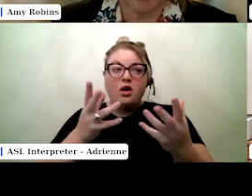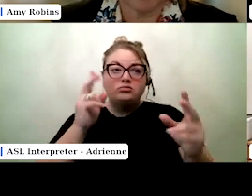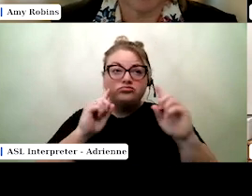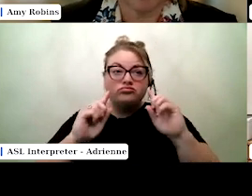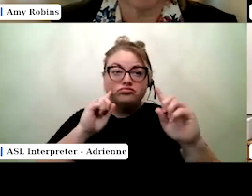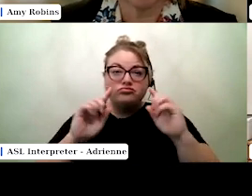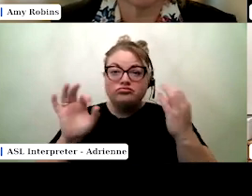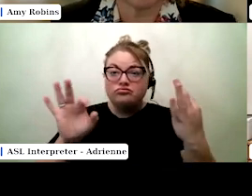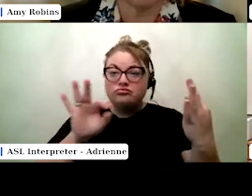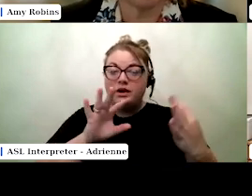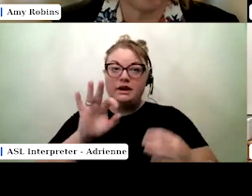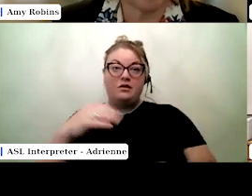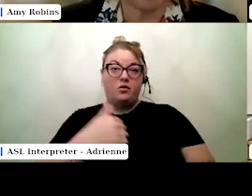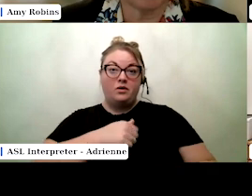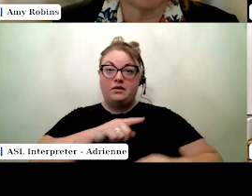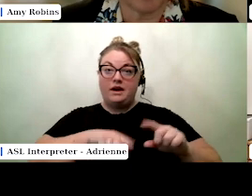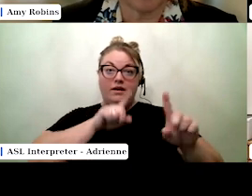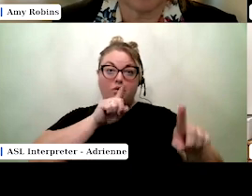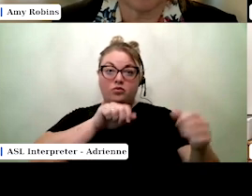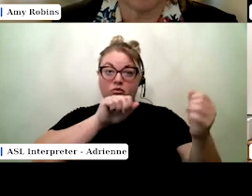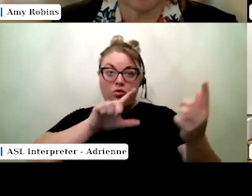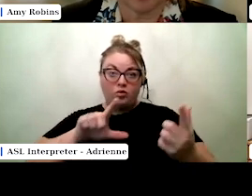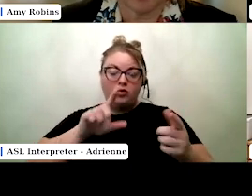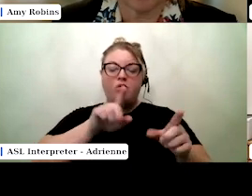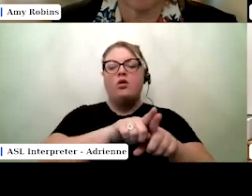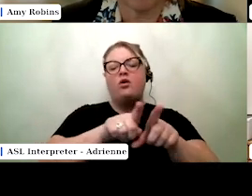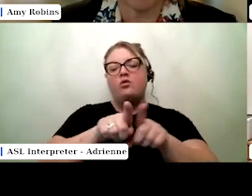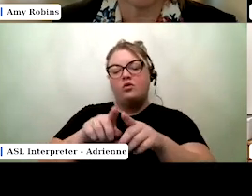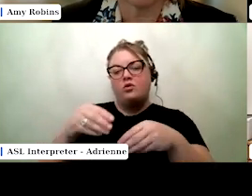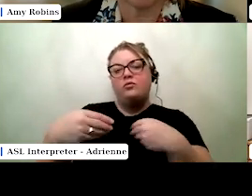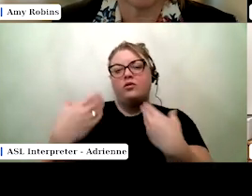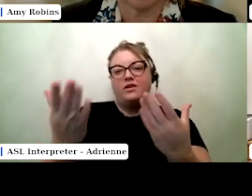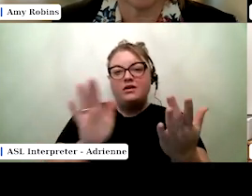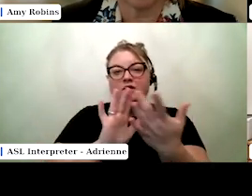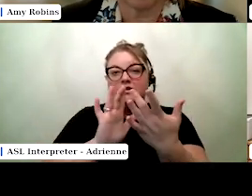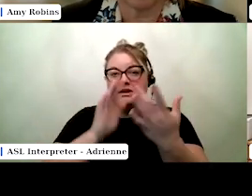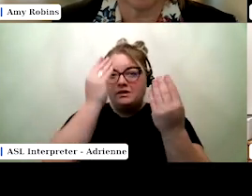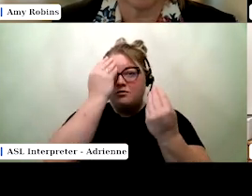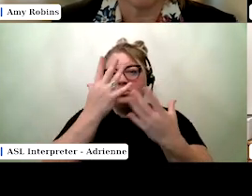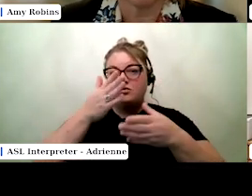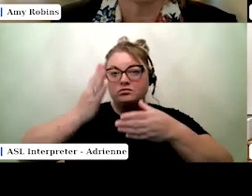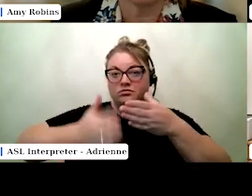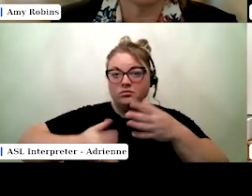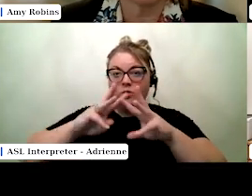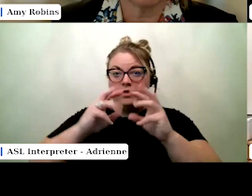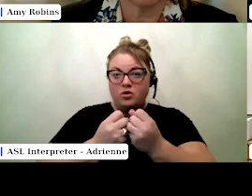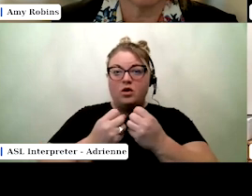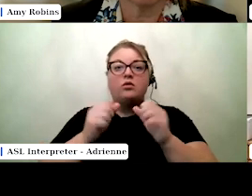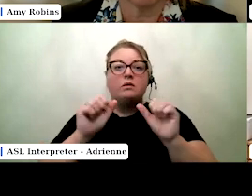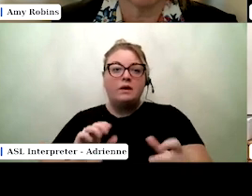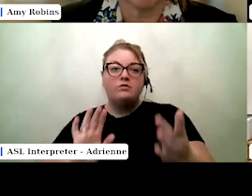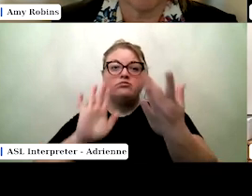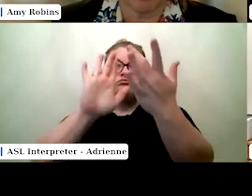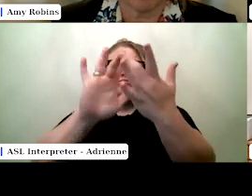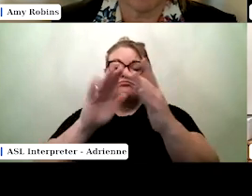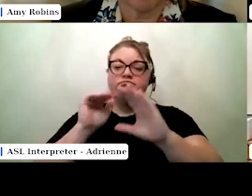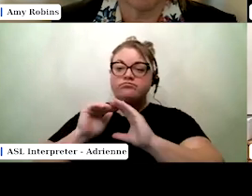If we don't get to your question today, we'll also be providing contact information at the end of the webinar so that you can reach us directly.